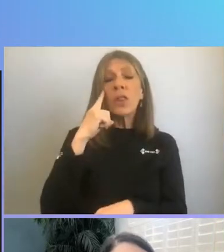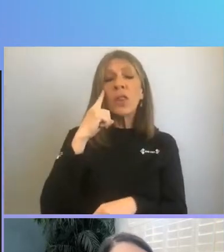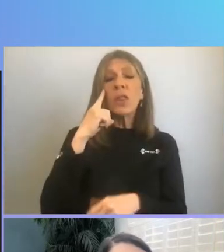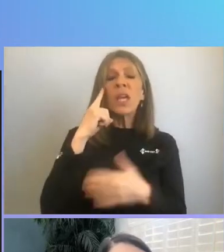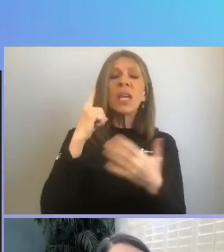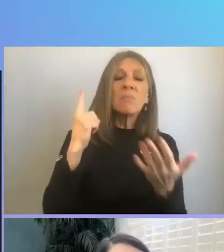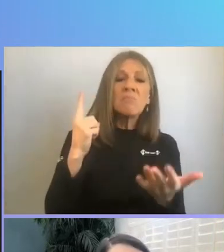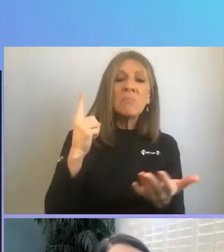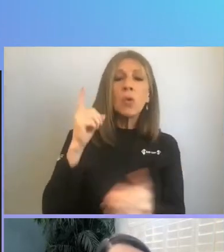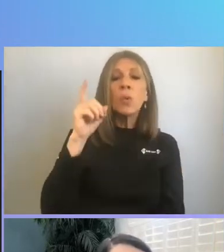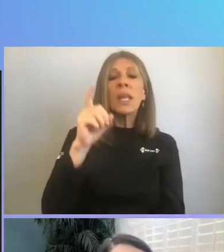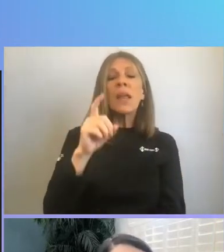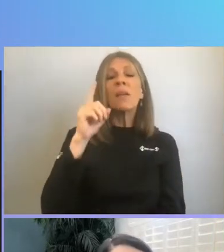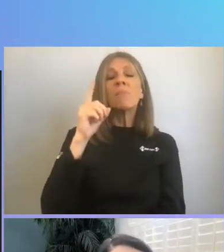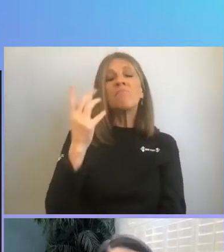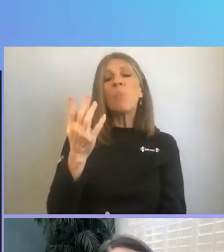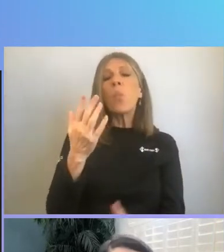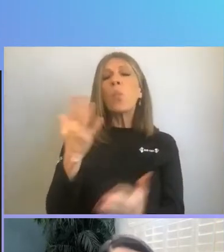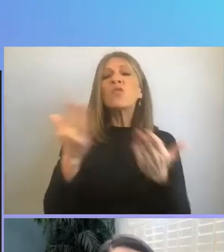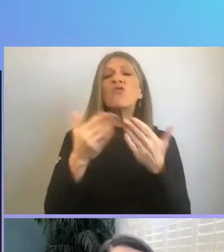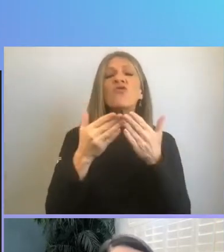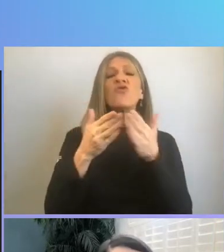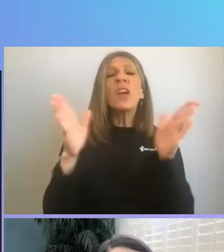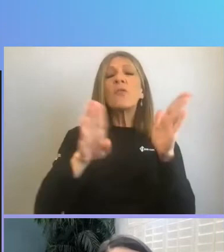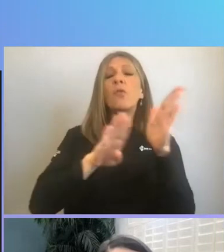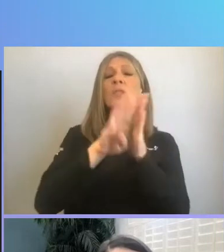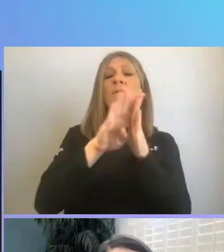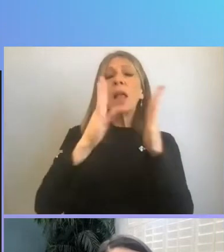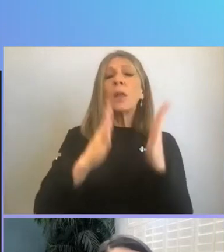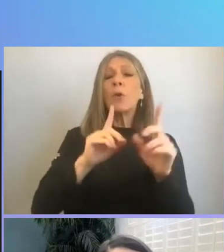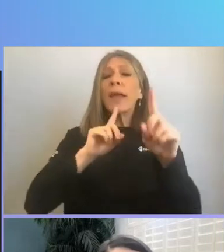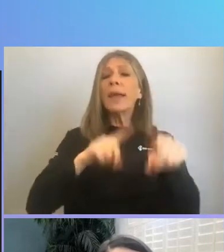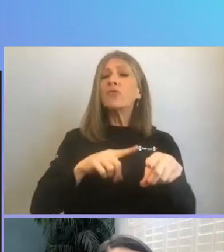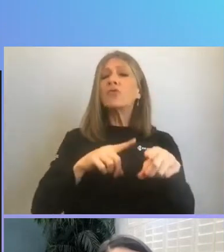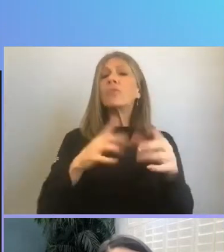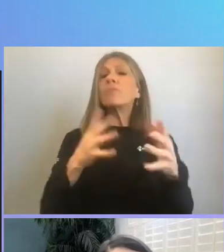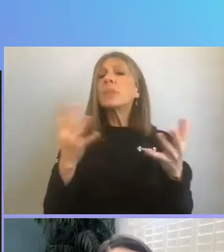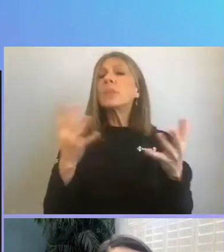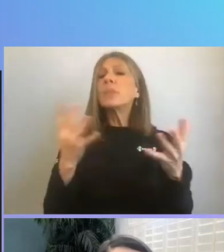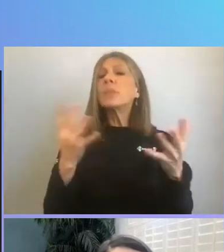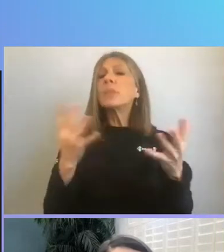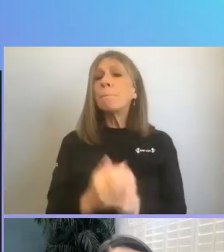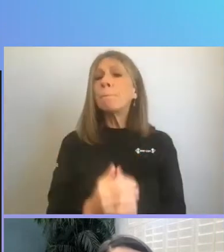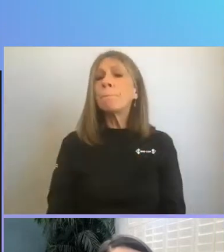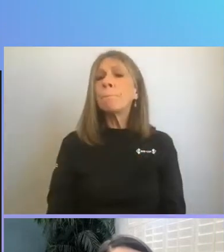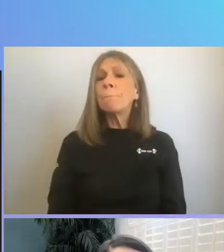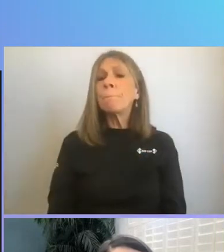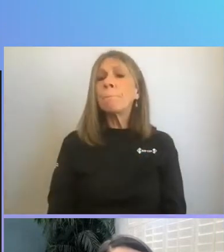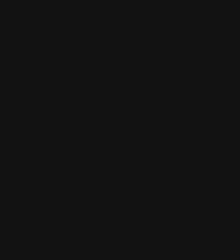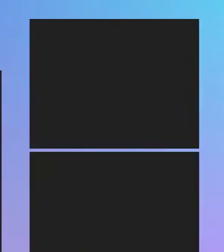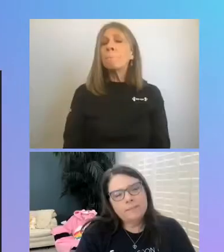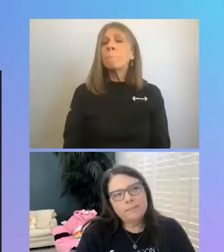you think a general developer answer might be? Without. When I